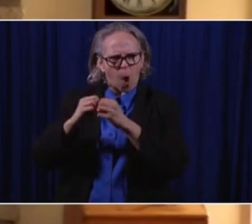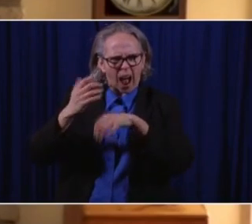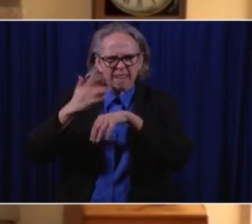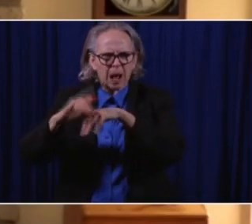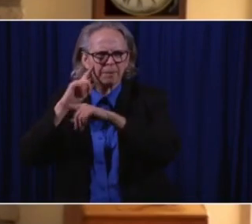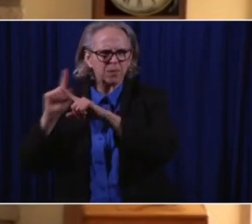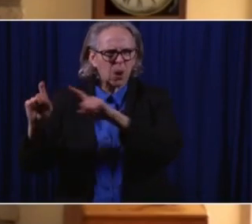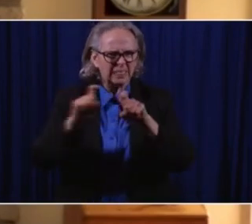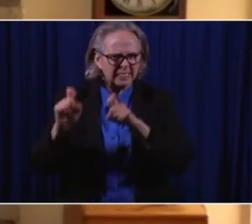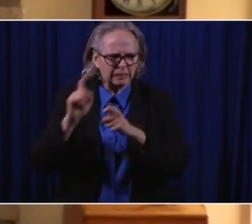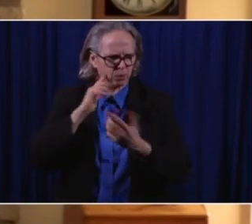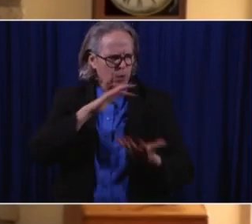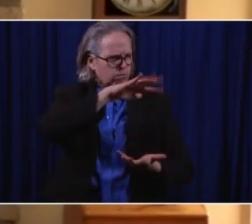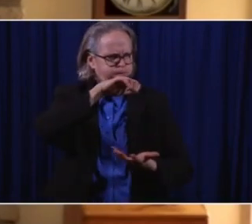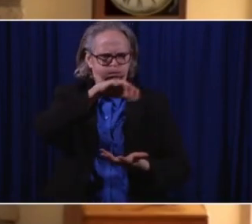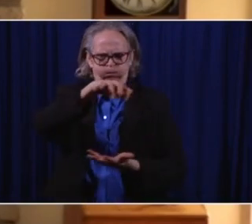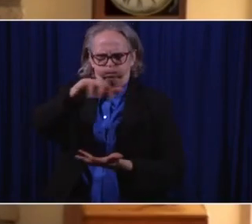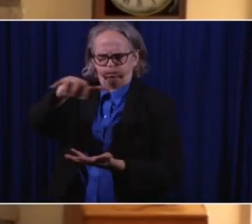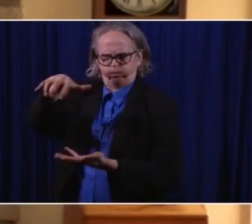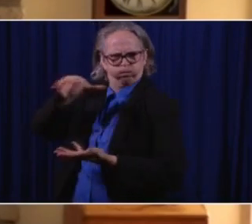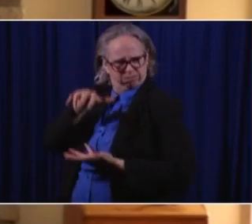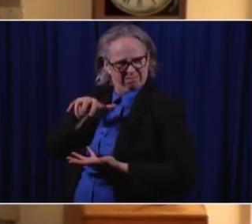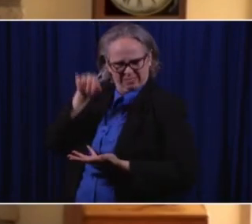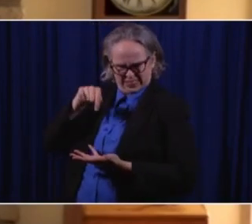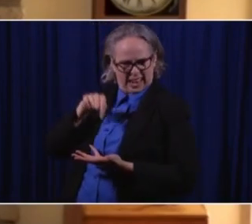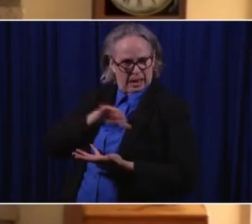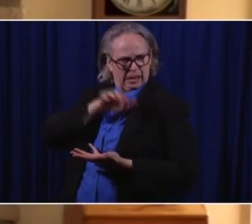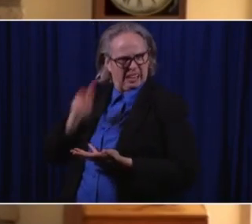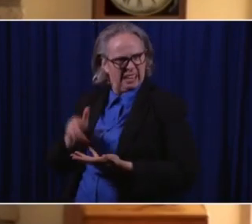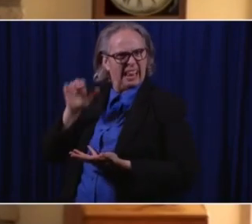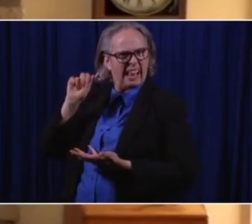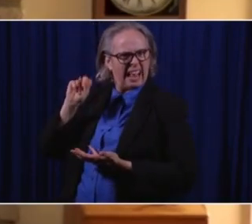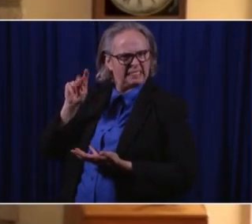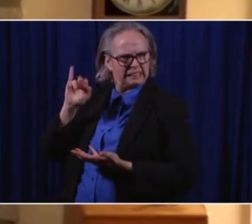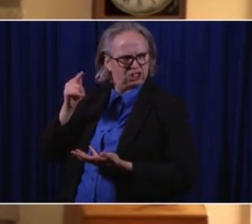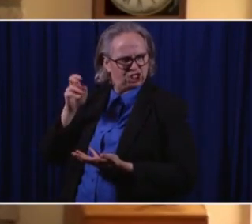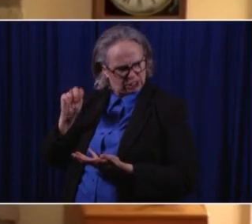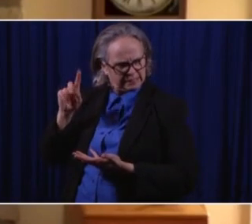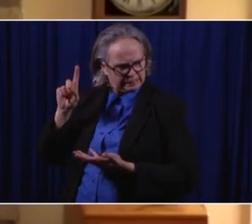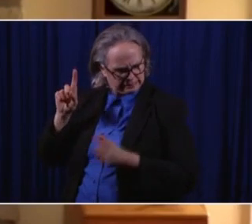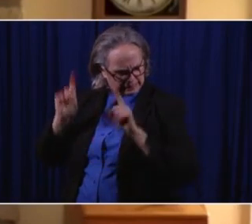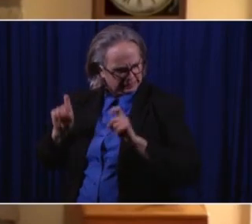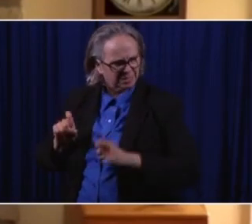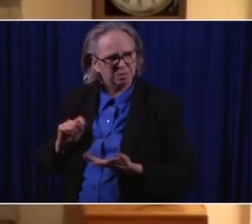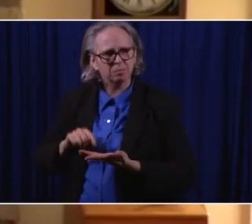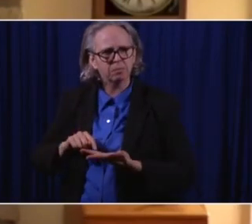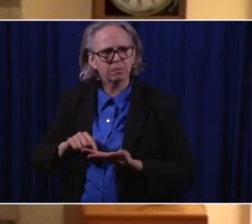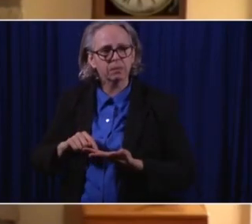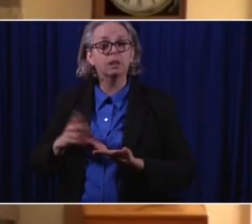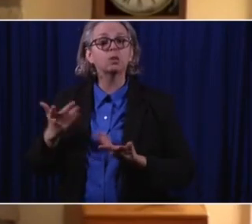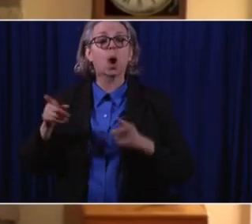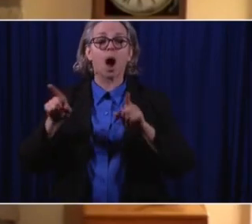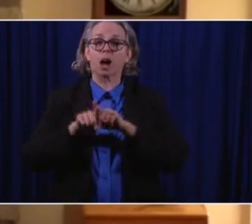seen the number of engine tests go up appreciably washing to want to go as low a handful of these tests. Now we're getting